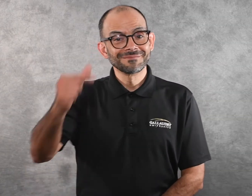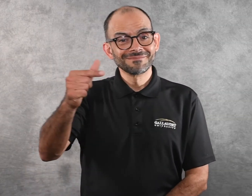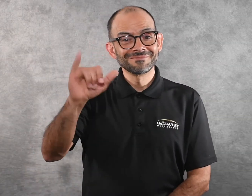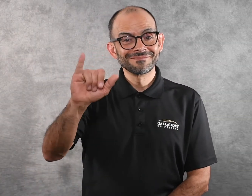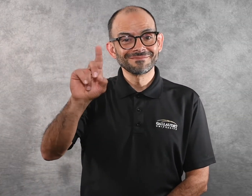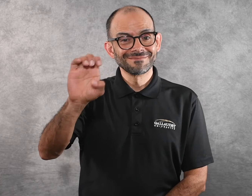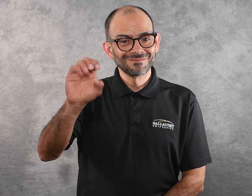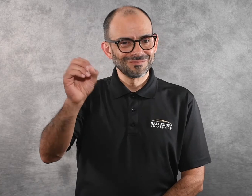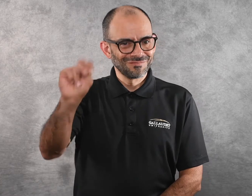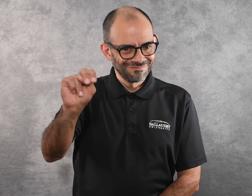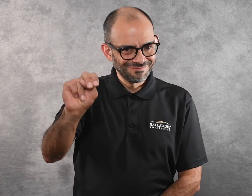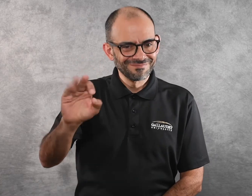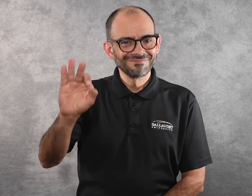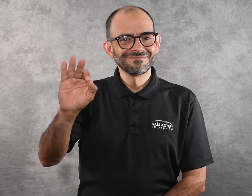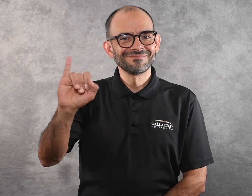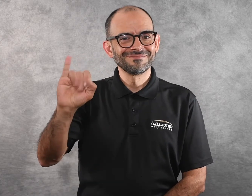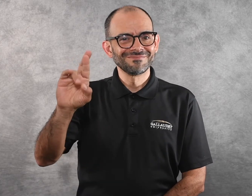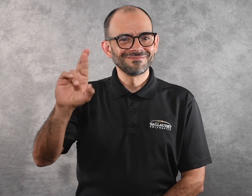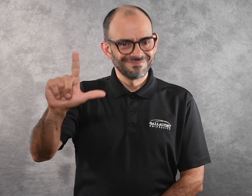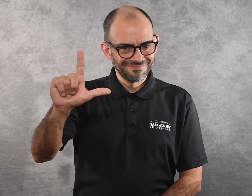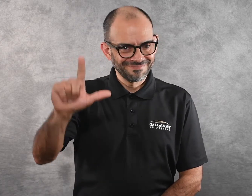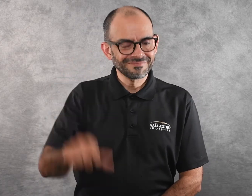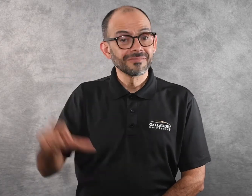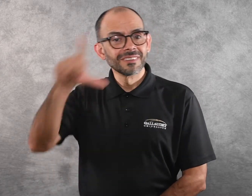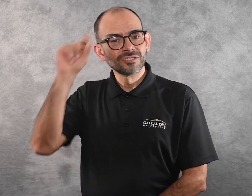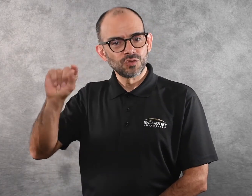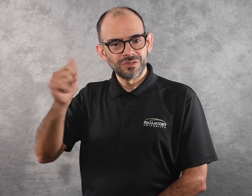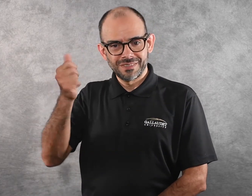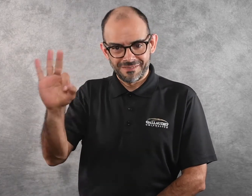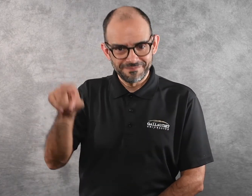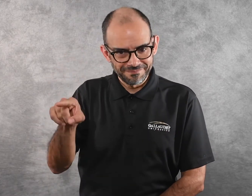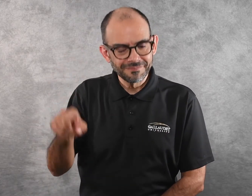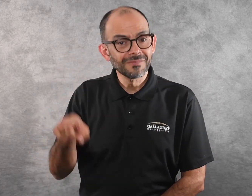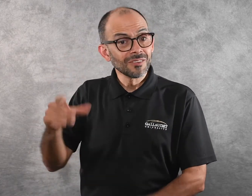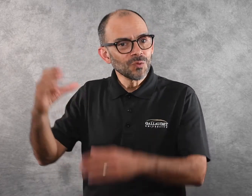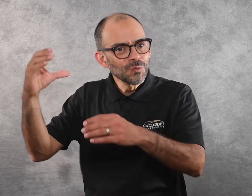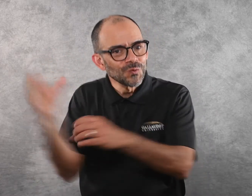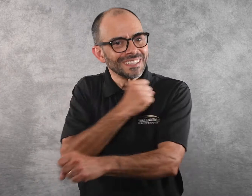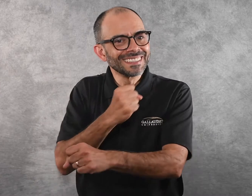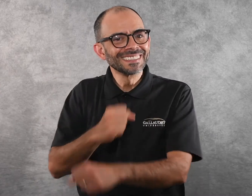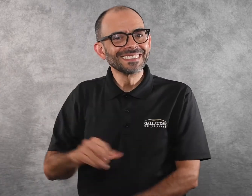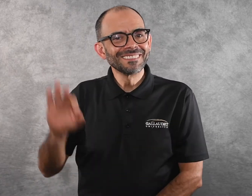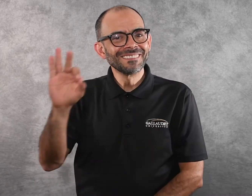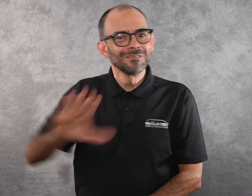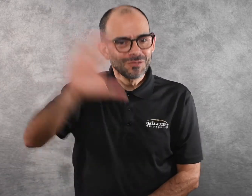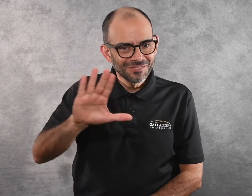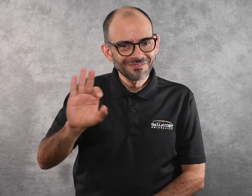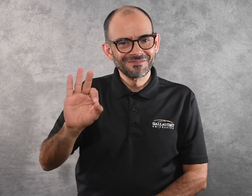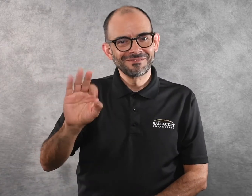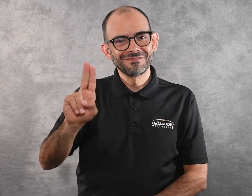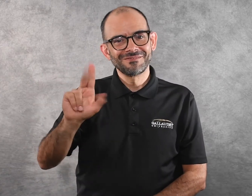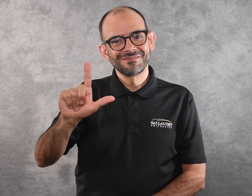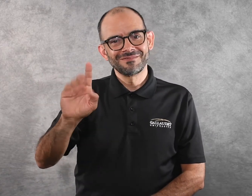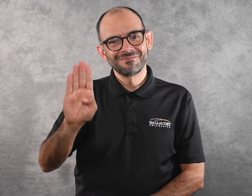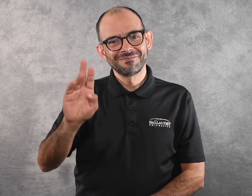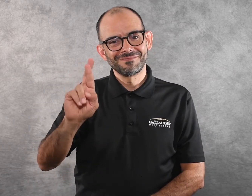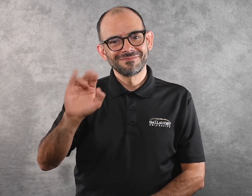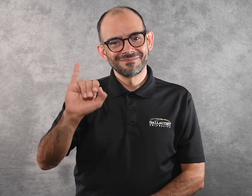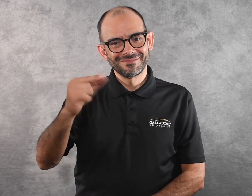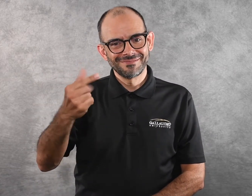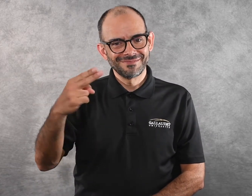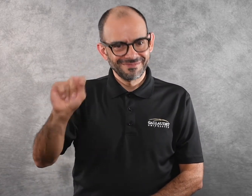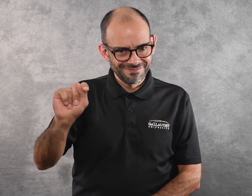Gideon Firl, ‘19, wins prestigious Fulbright